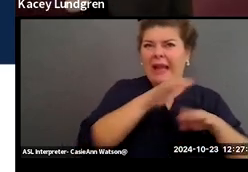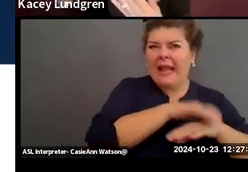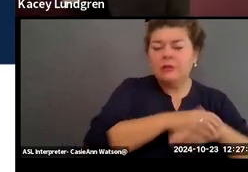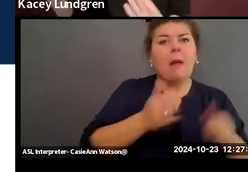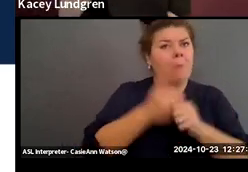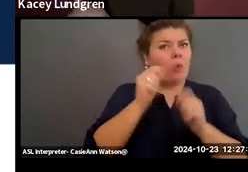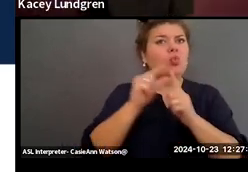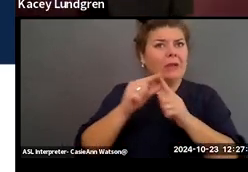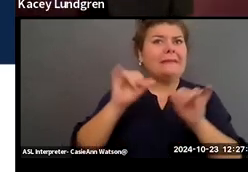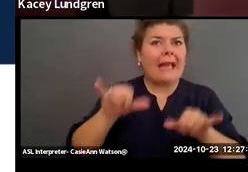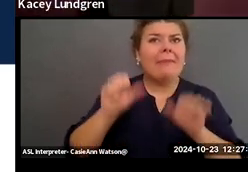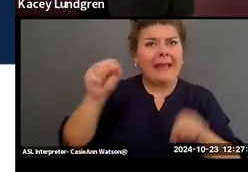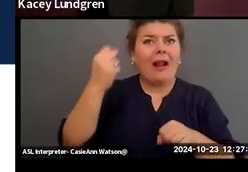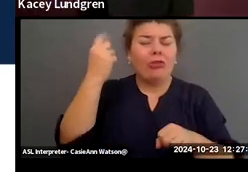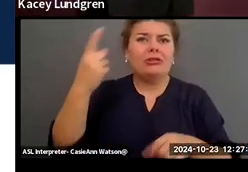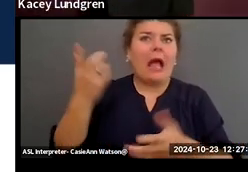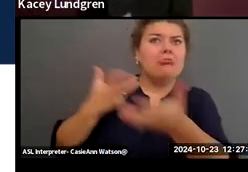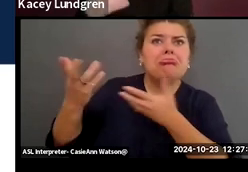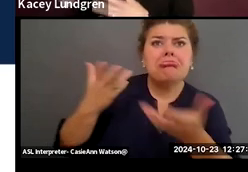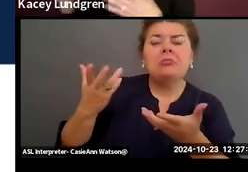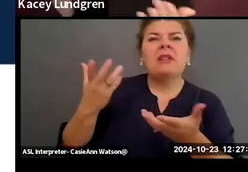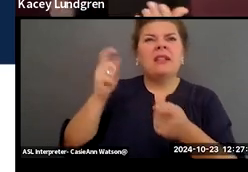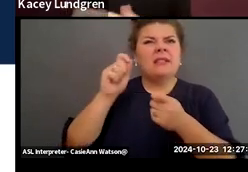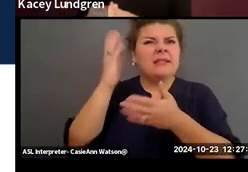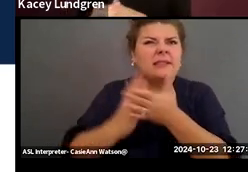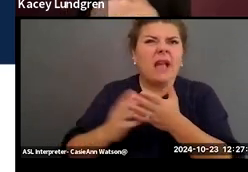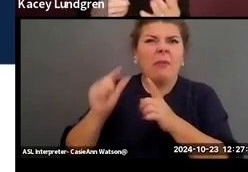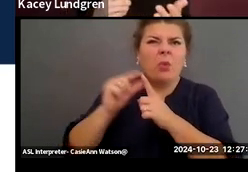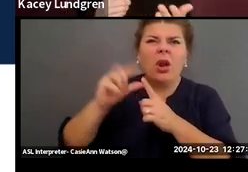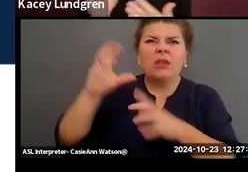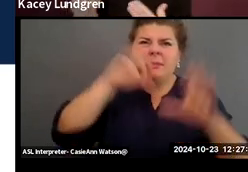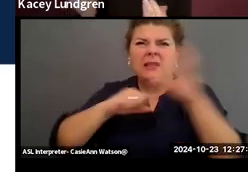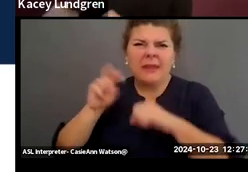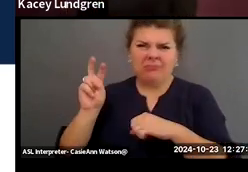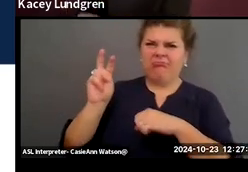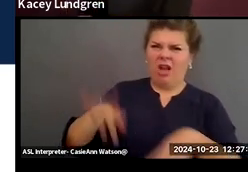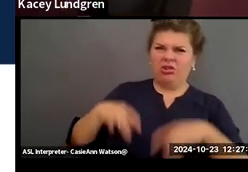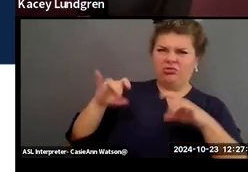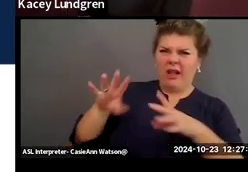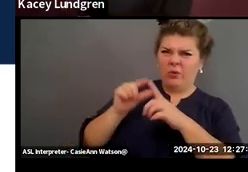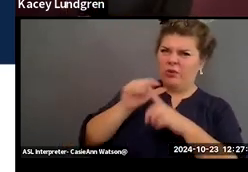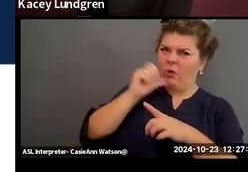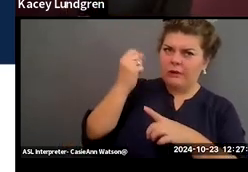and we can usually understand each other even if some words, or some grammar, or pronunciations are slightly different.